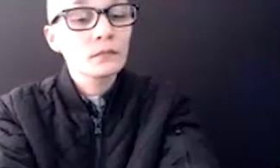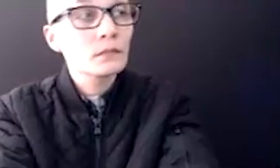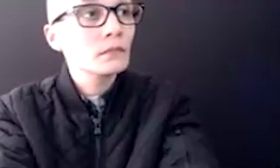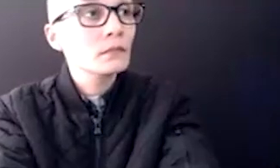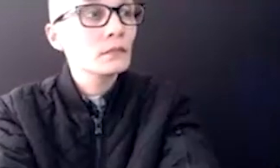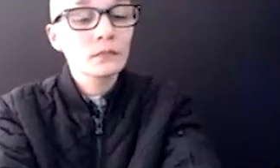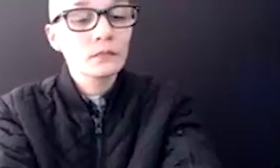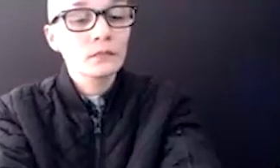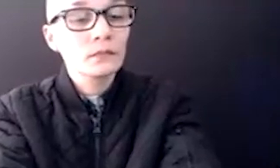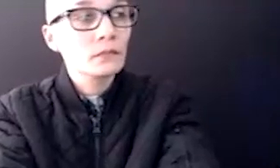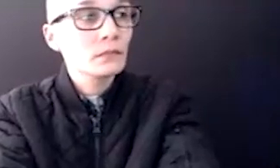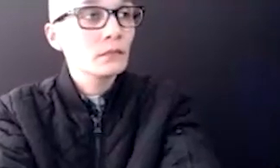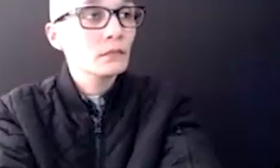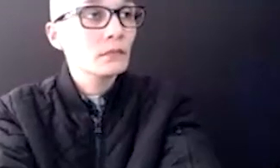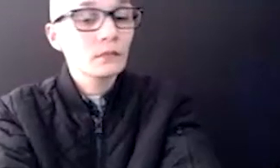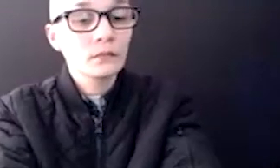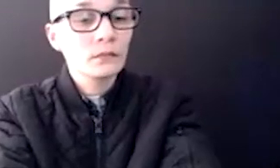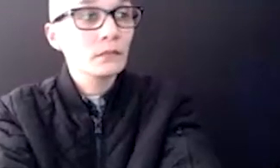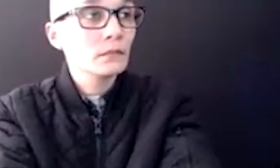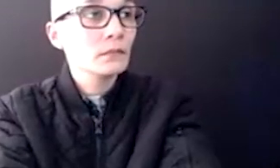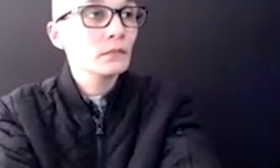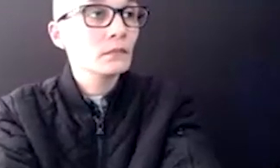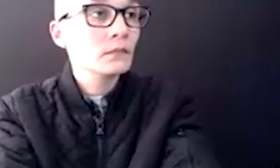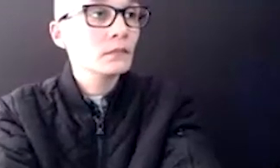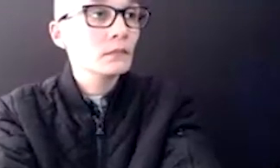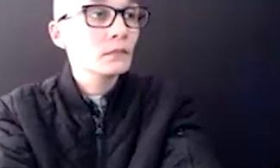Hopefully, that's going to smooth out some of these issues.